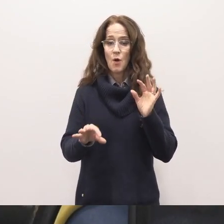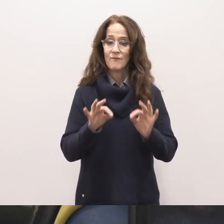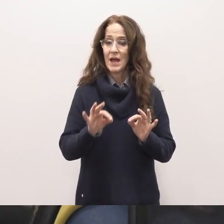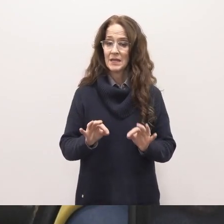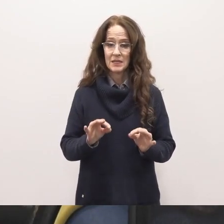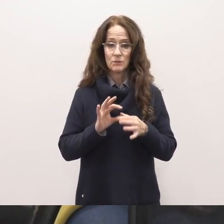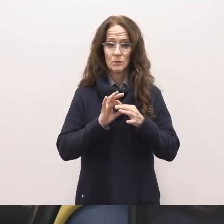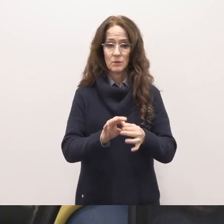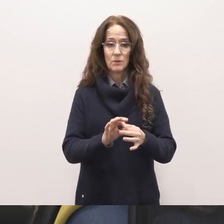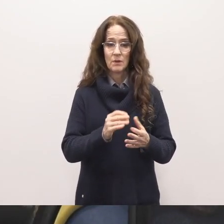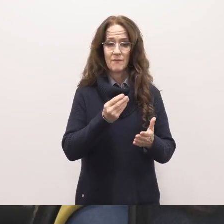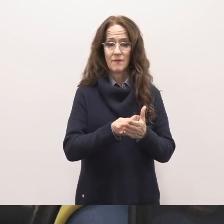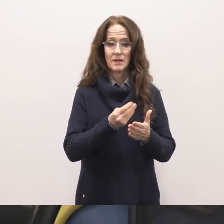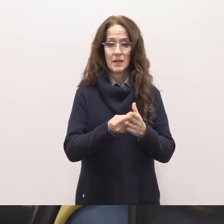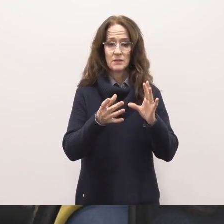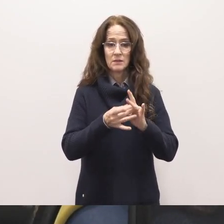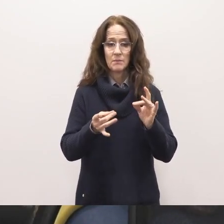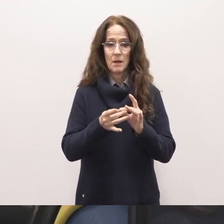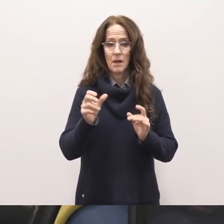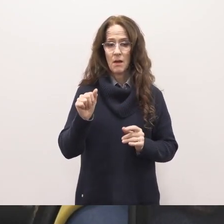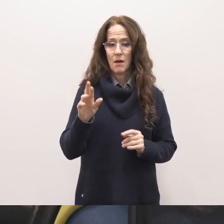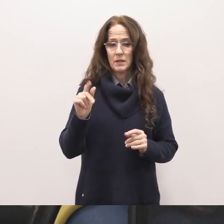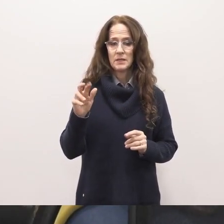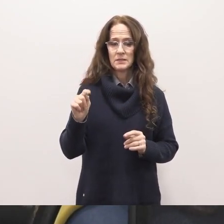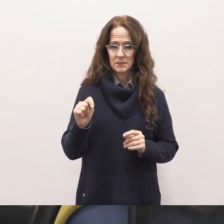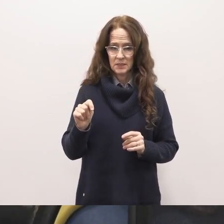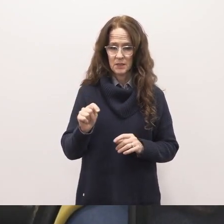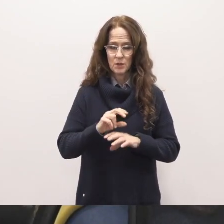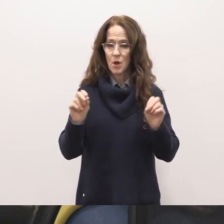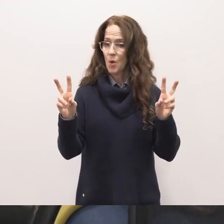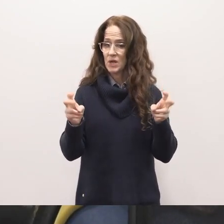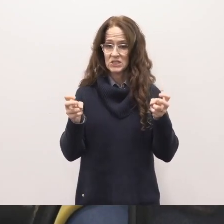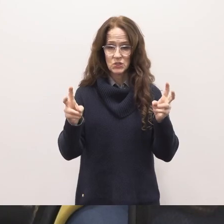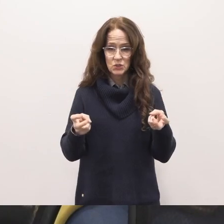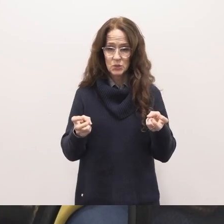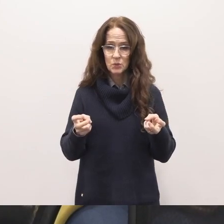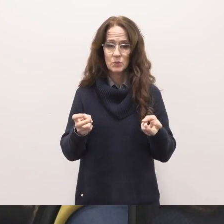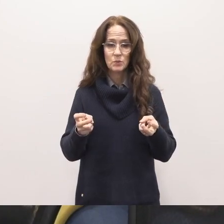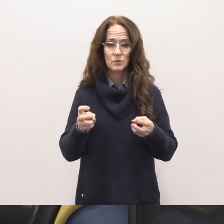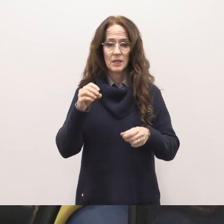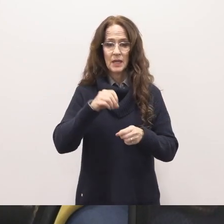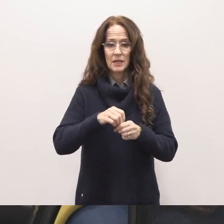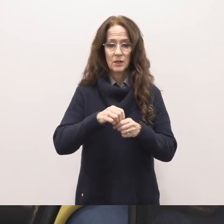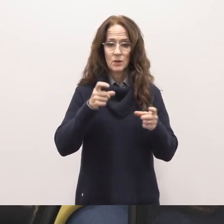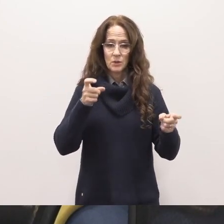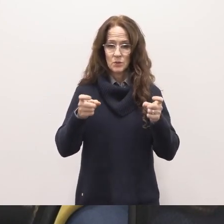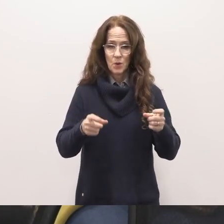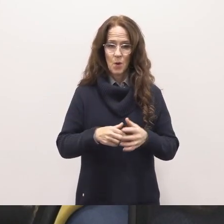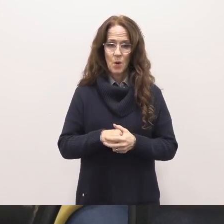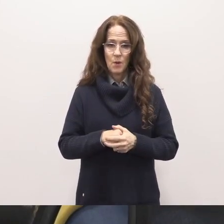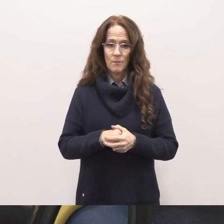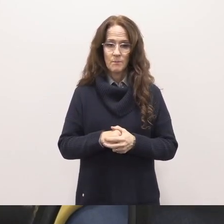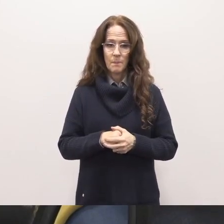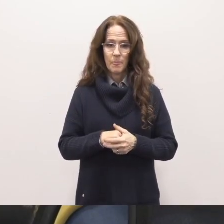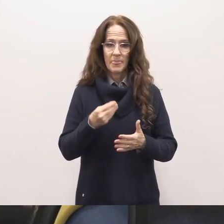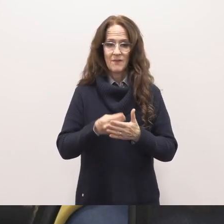to the financial statement audit, so no issues in terms of internal control. So that's kind of the financial side of it.